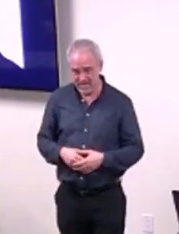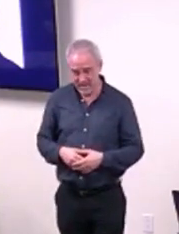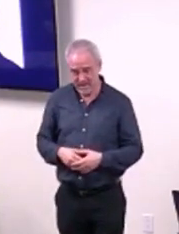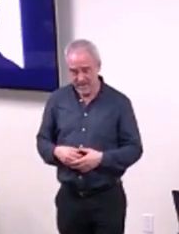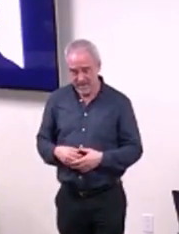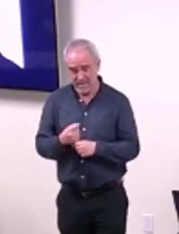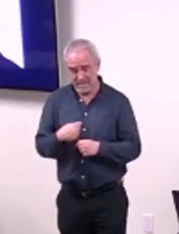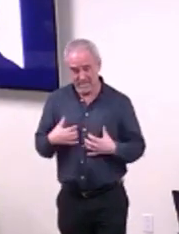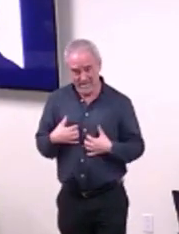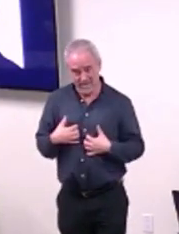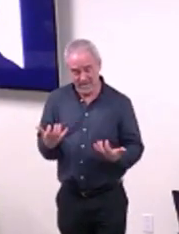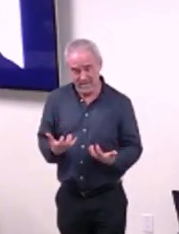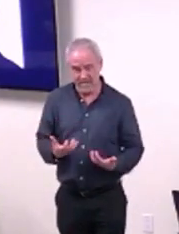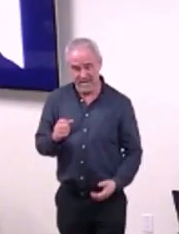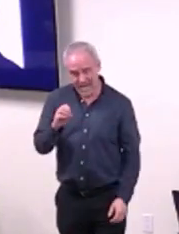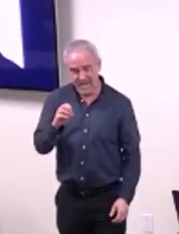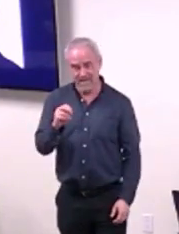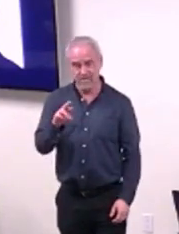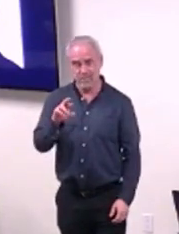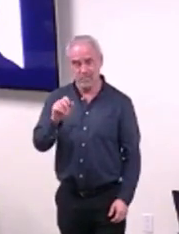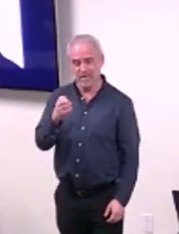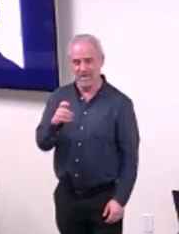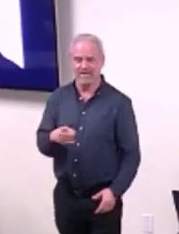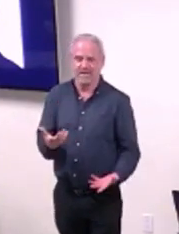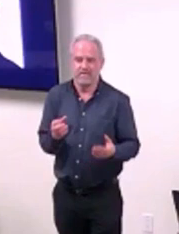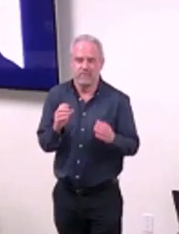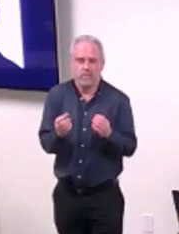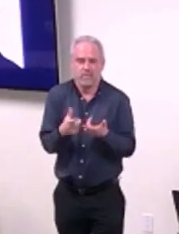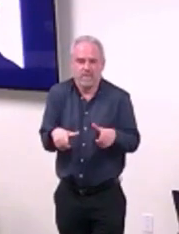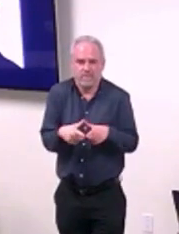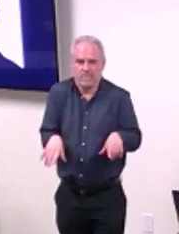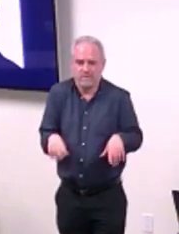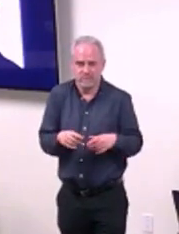In a way that I can't put words or signs or any other language to.